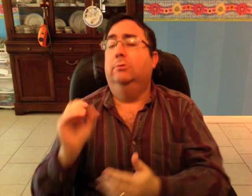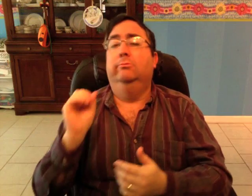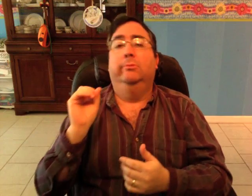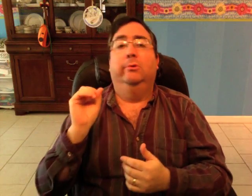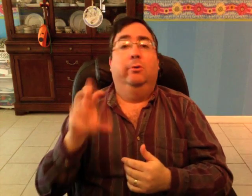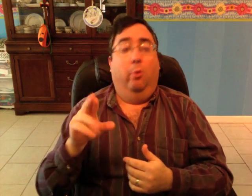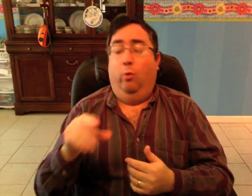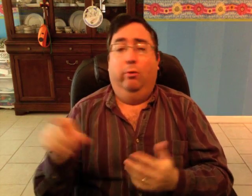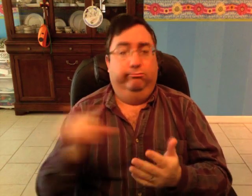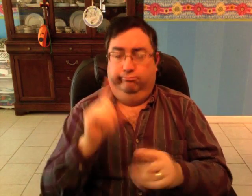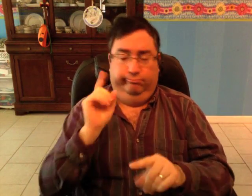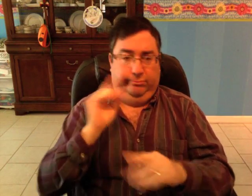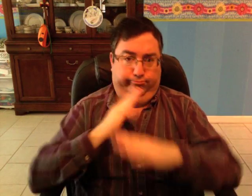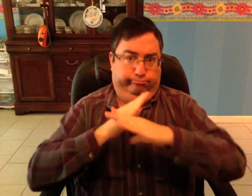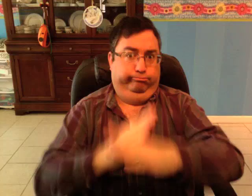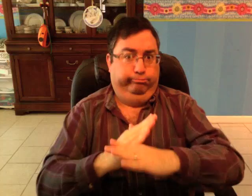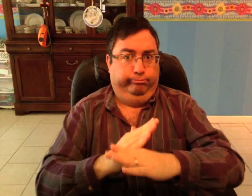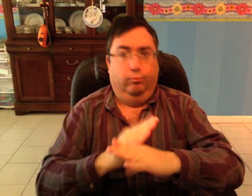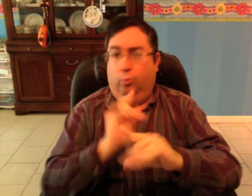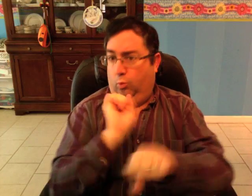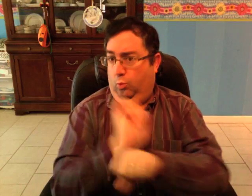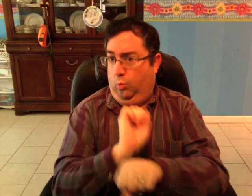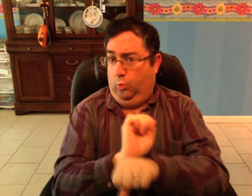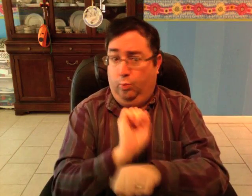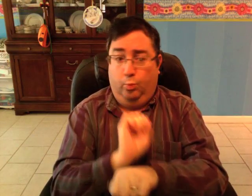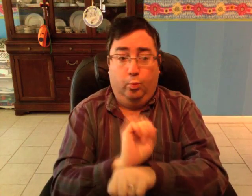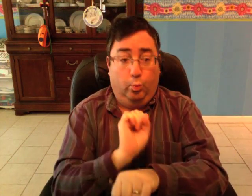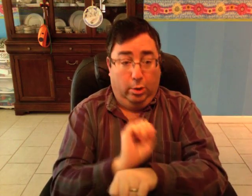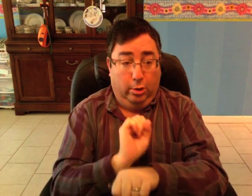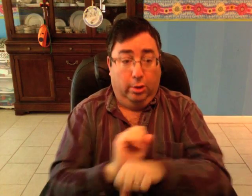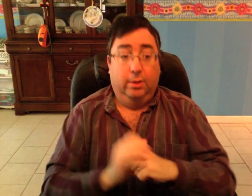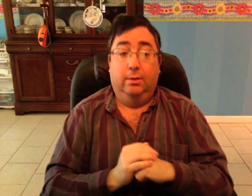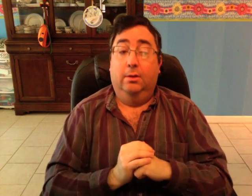or they're presented with barriers from working.